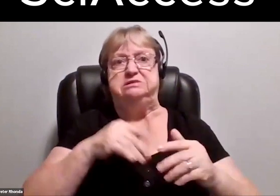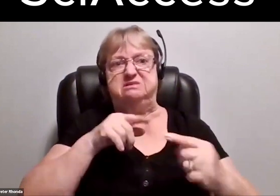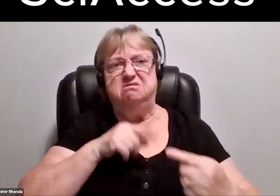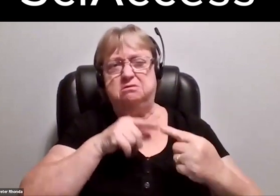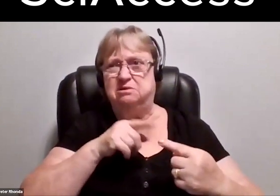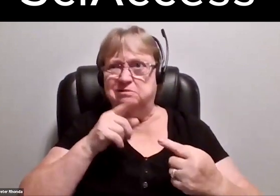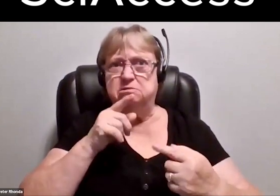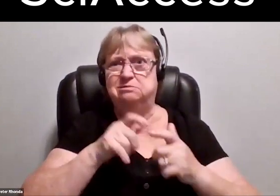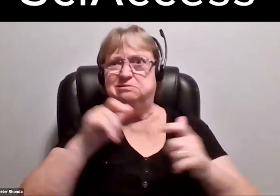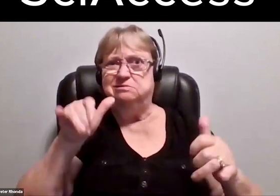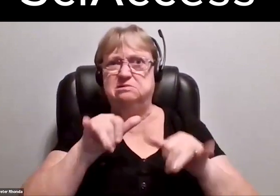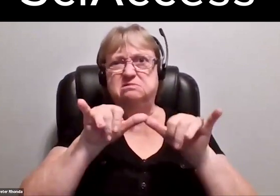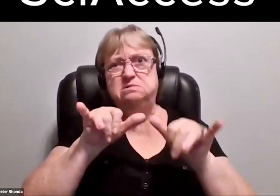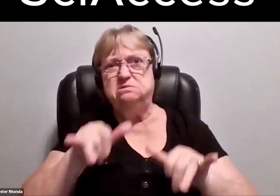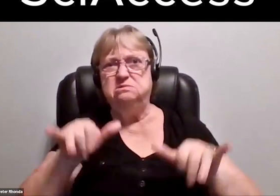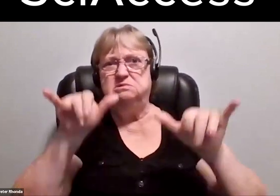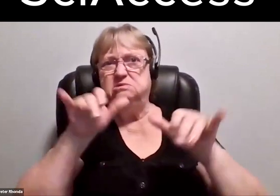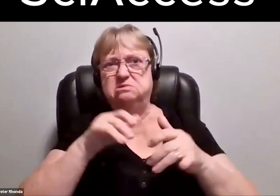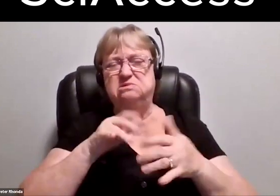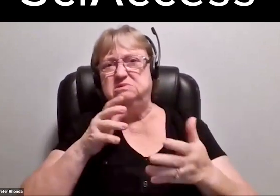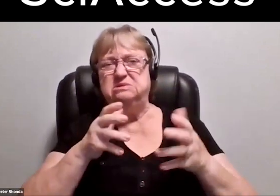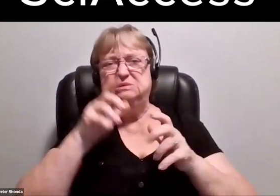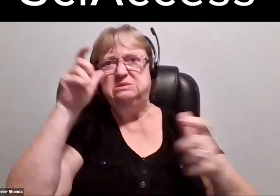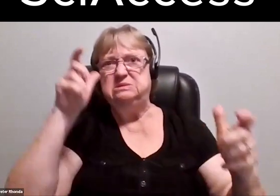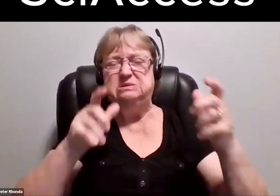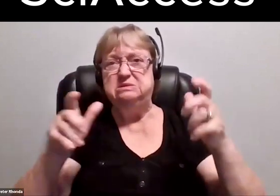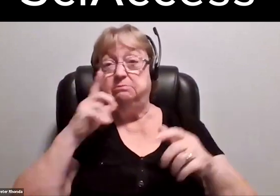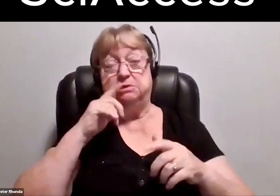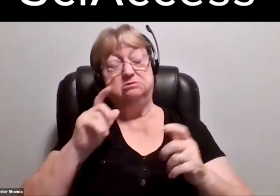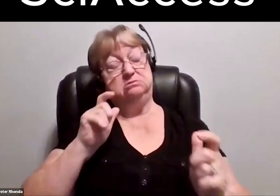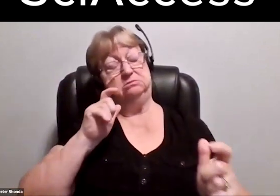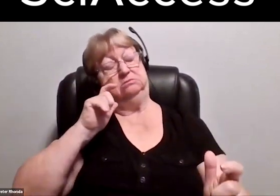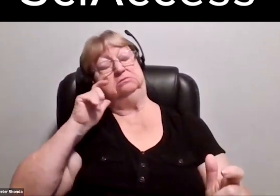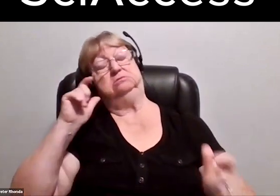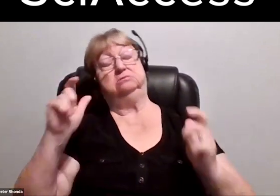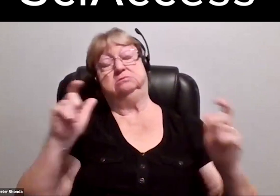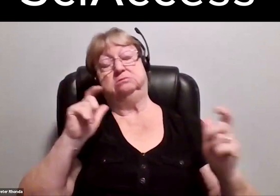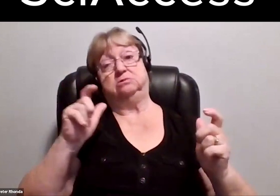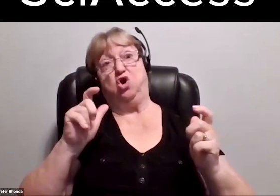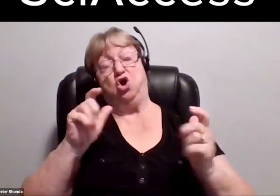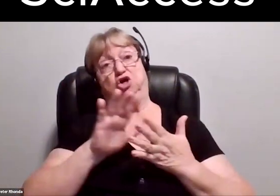All students will struggle with this concept because these are large abstract concepts and humans